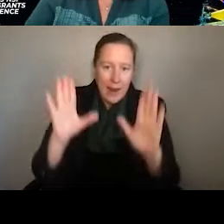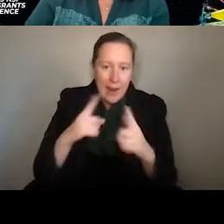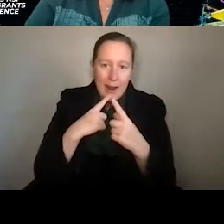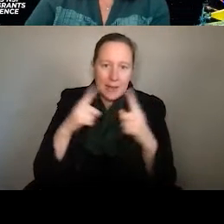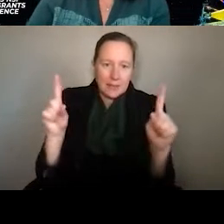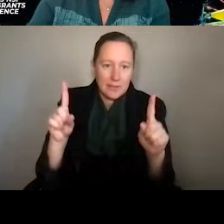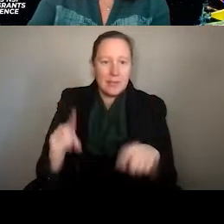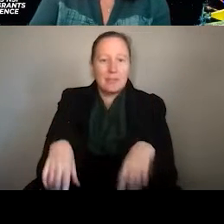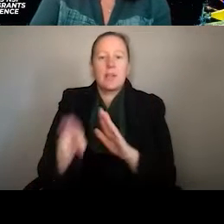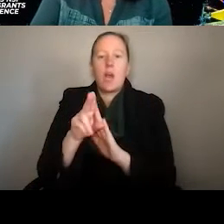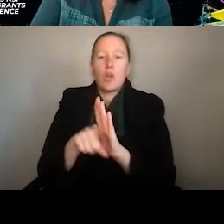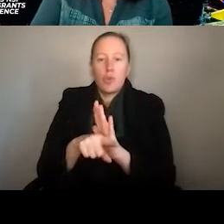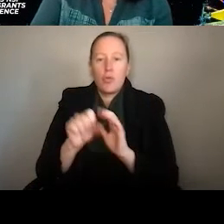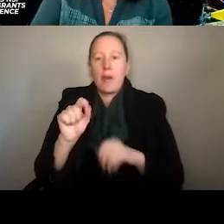for all students.